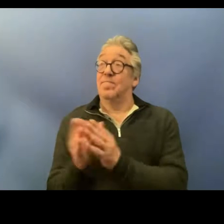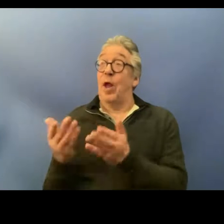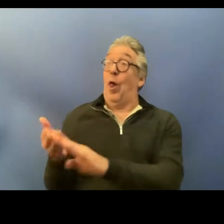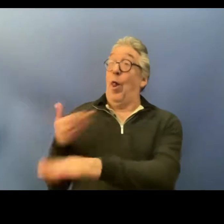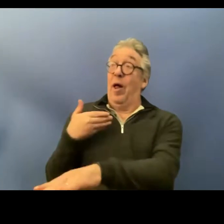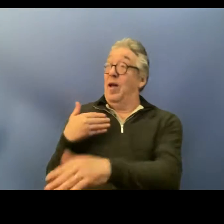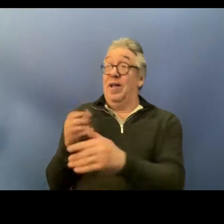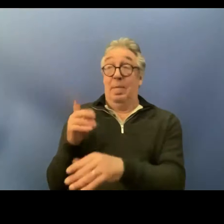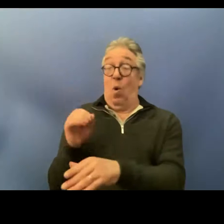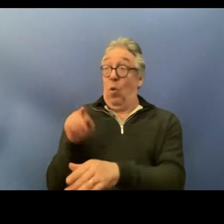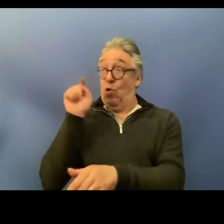data and disability.